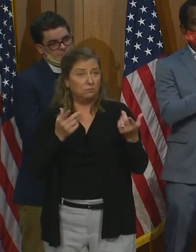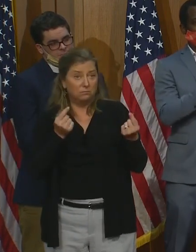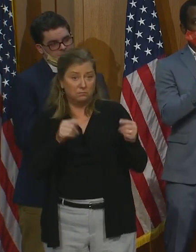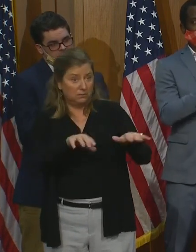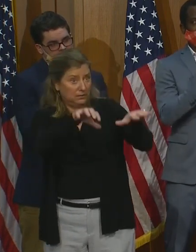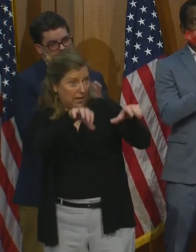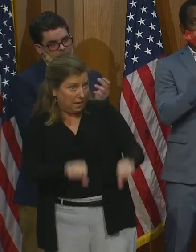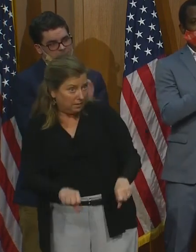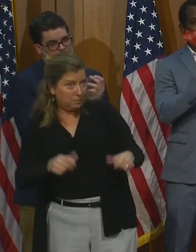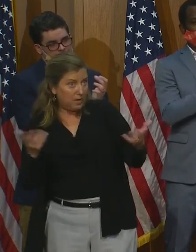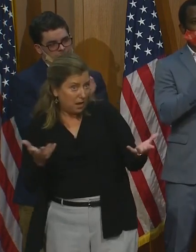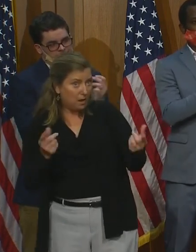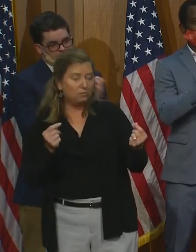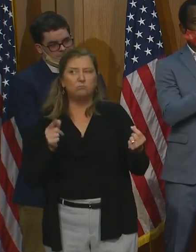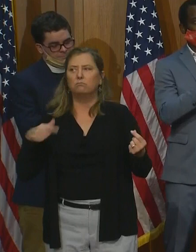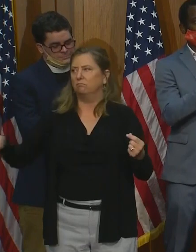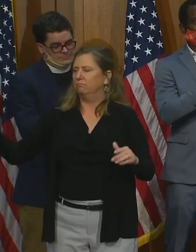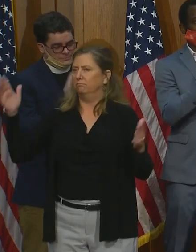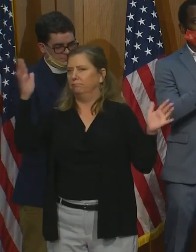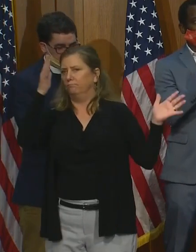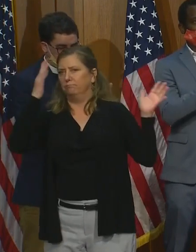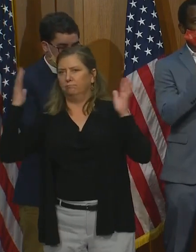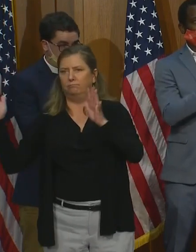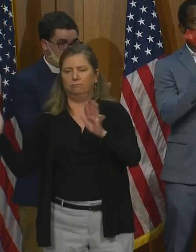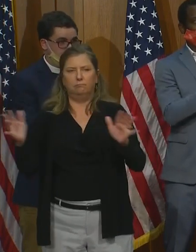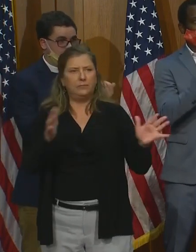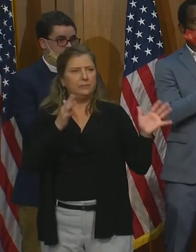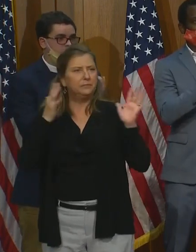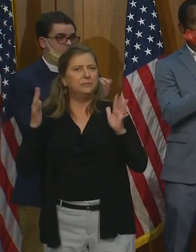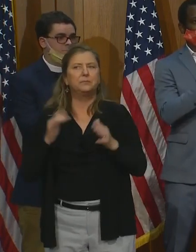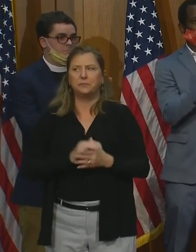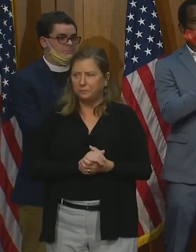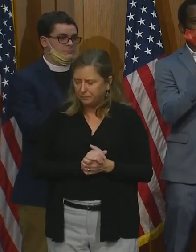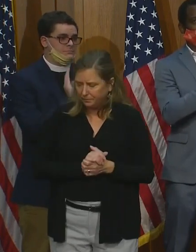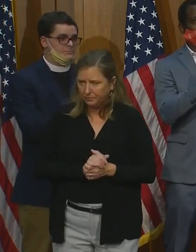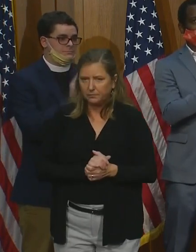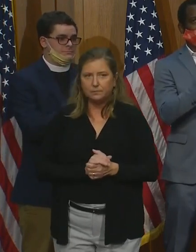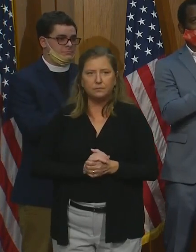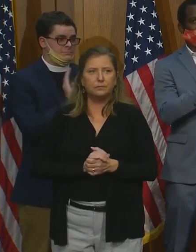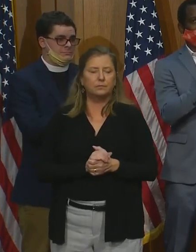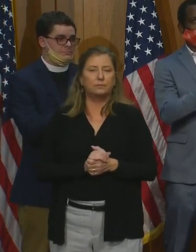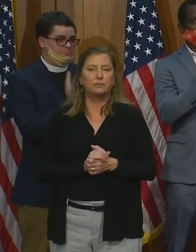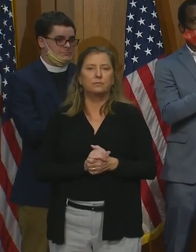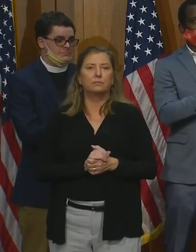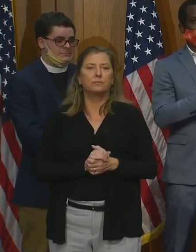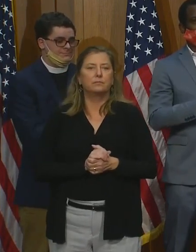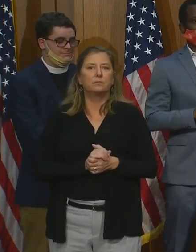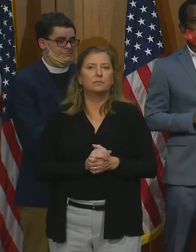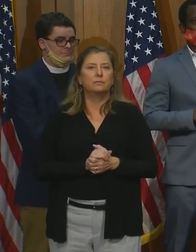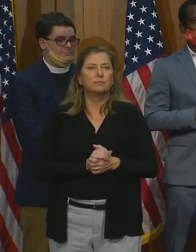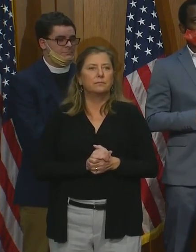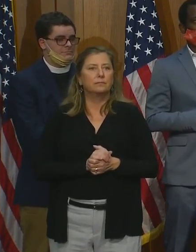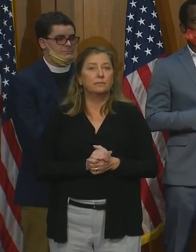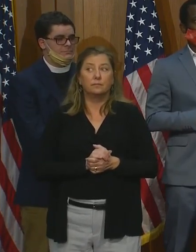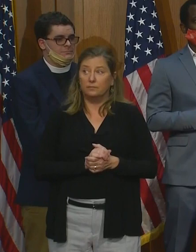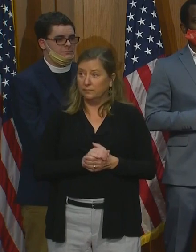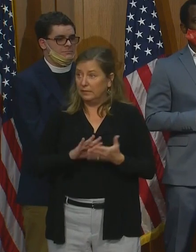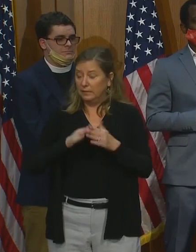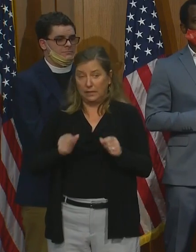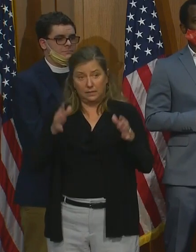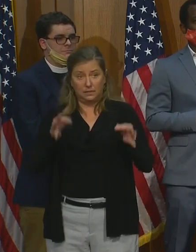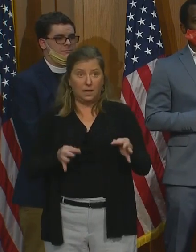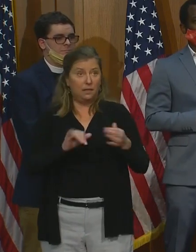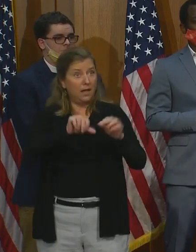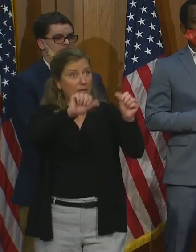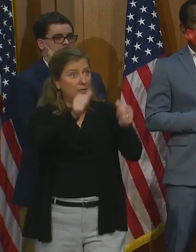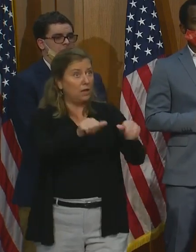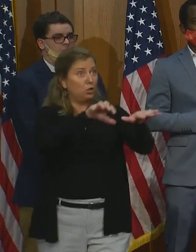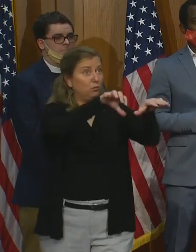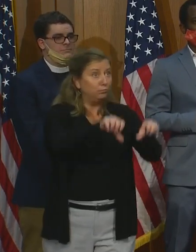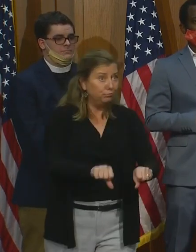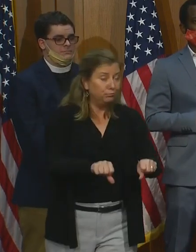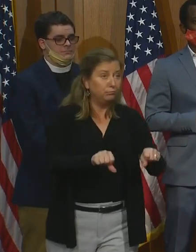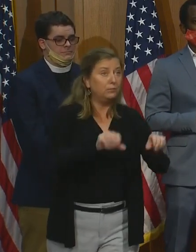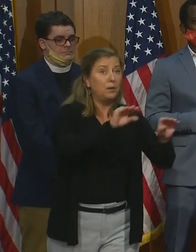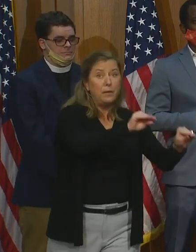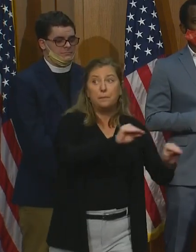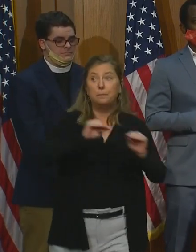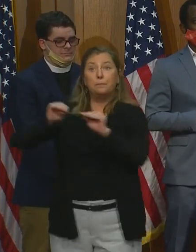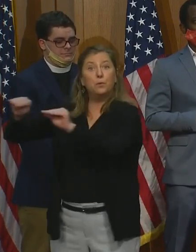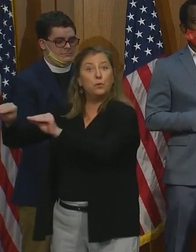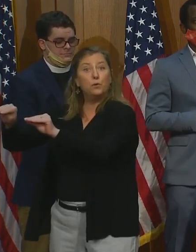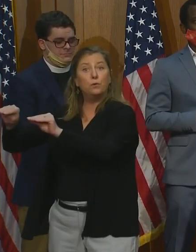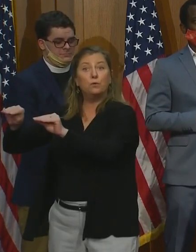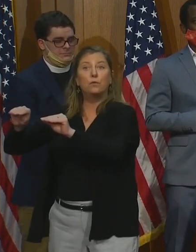MONUMENTS IN THEIR COMMUNITIES.